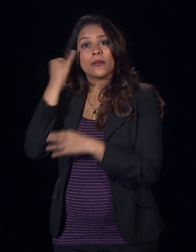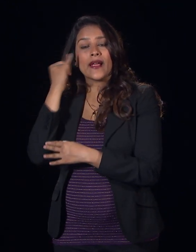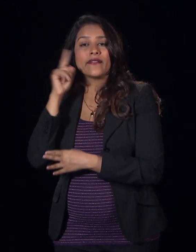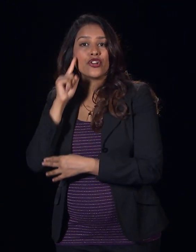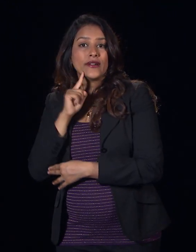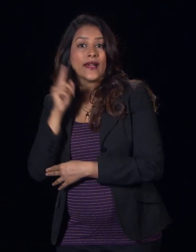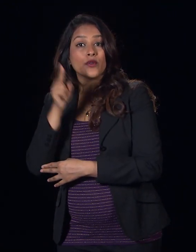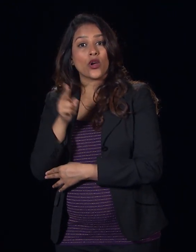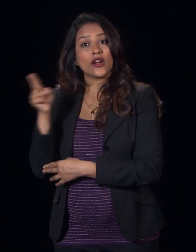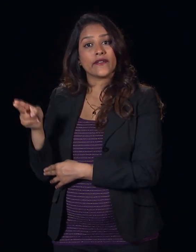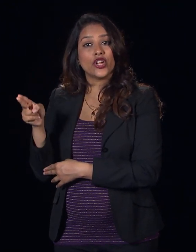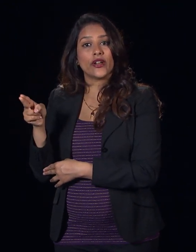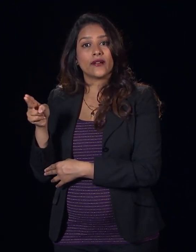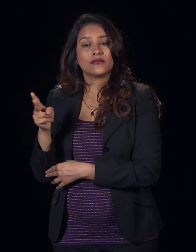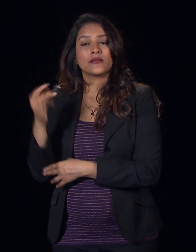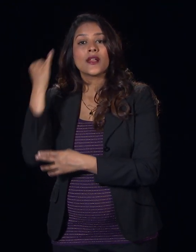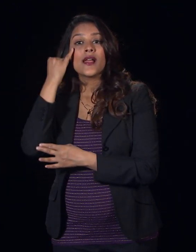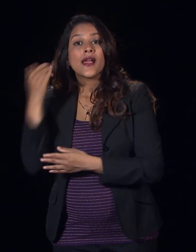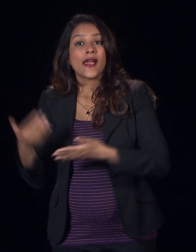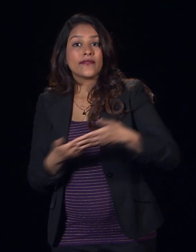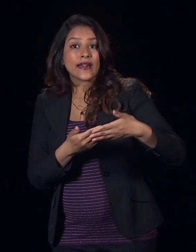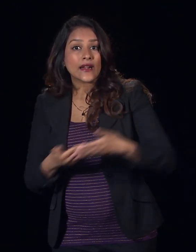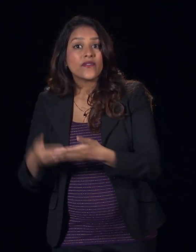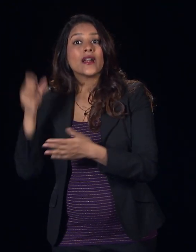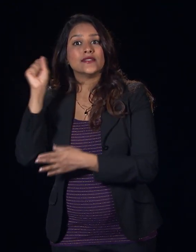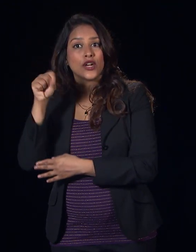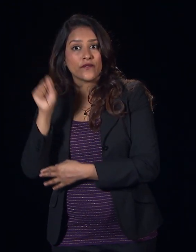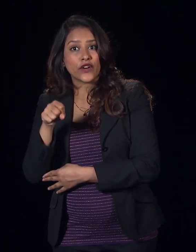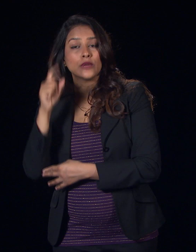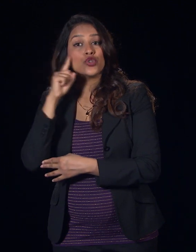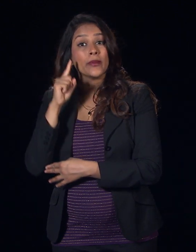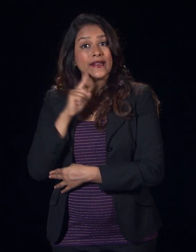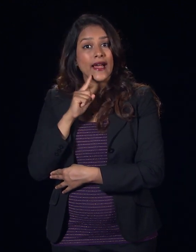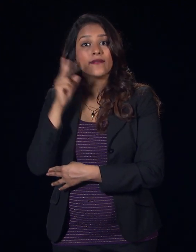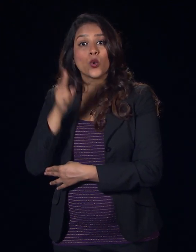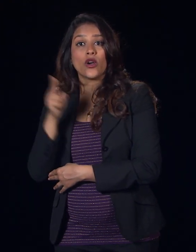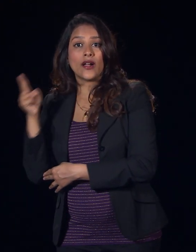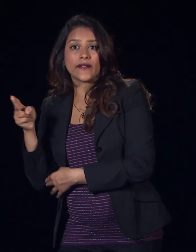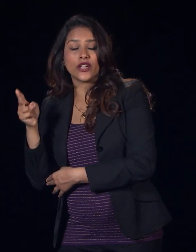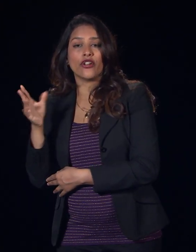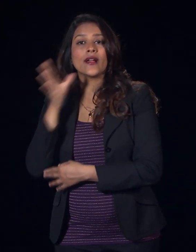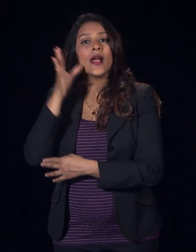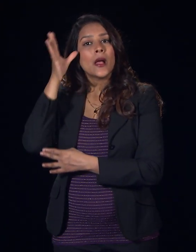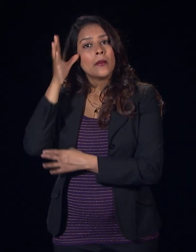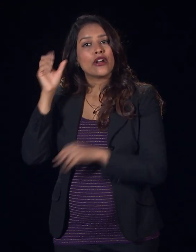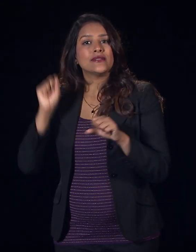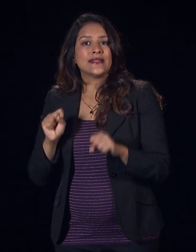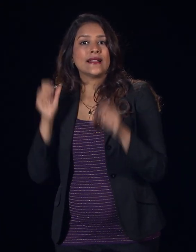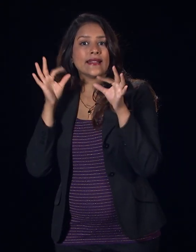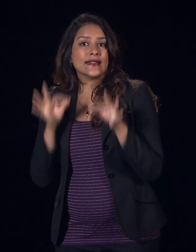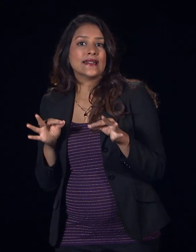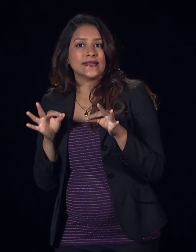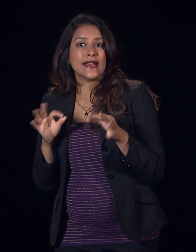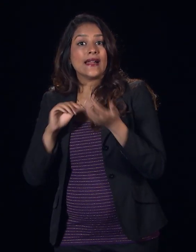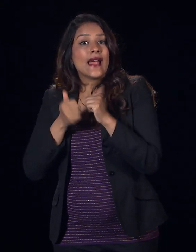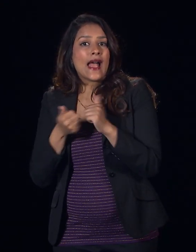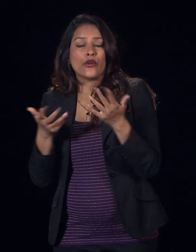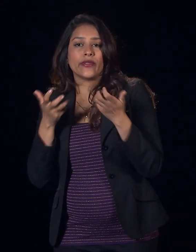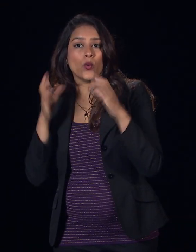if they are deaf or hard of hearing. If an infant is confirmed to be deaf or hard of hearing, parents can then decide how they want